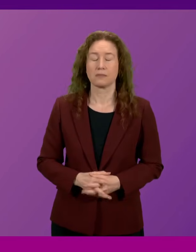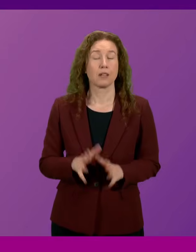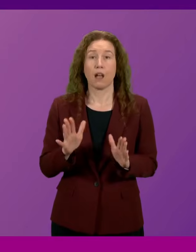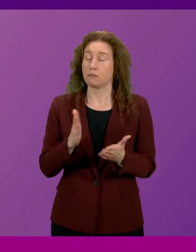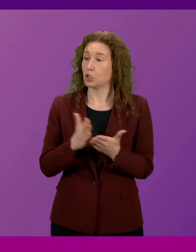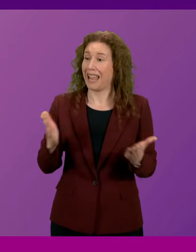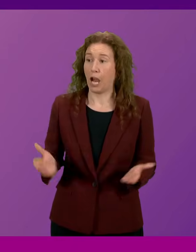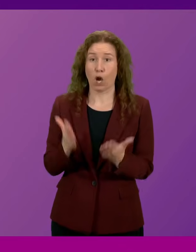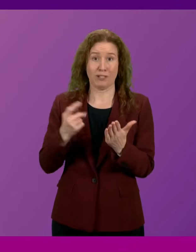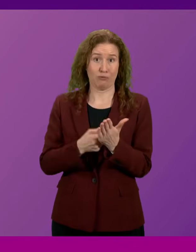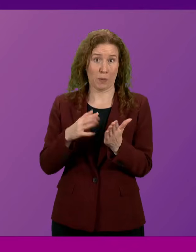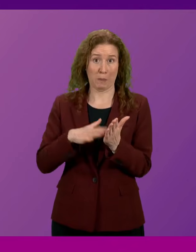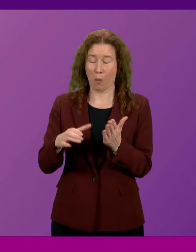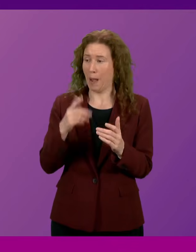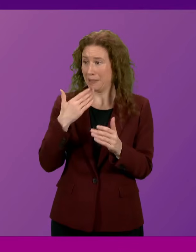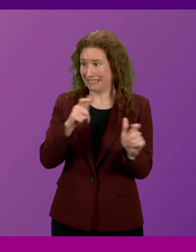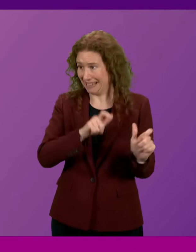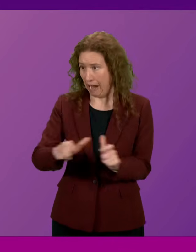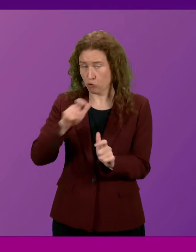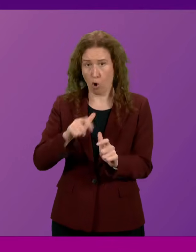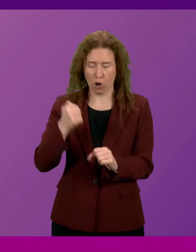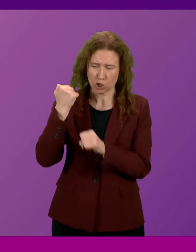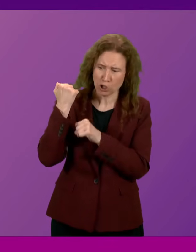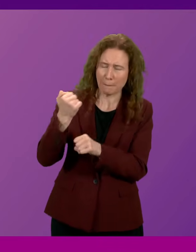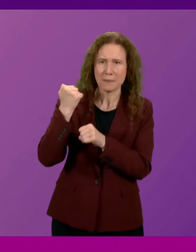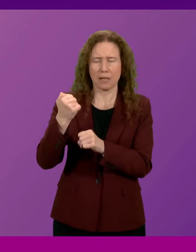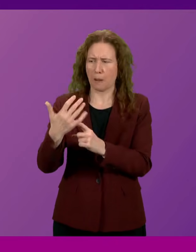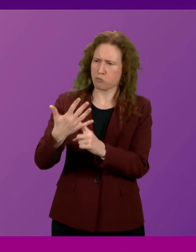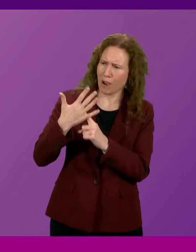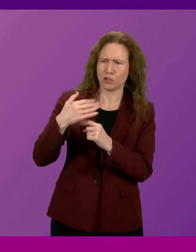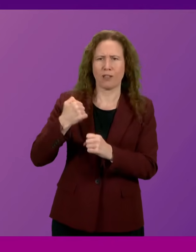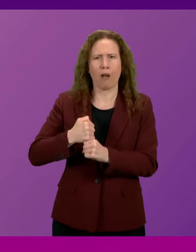her to continue to champion such issues and to put pressure on the Government to do more,